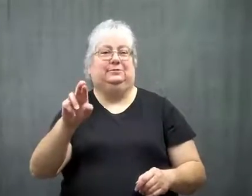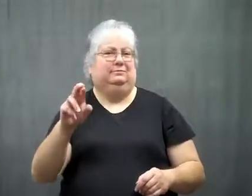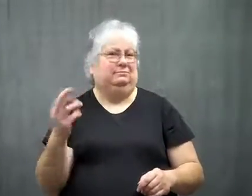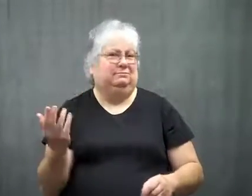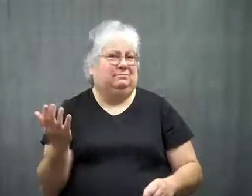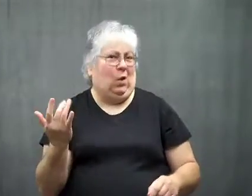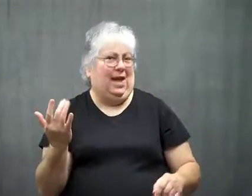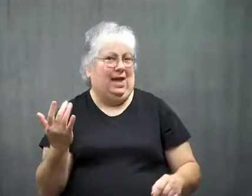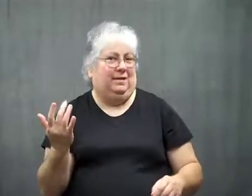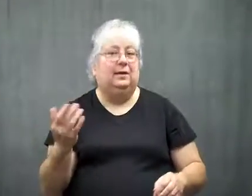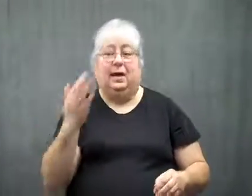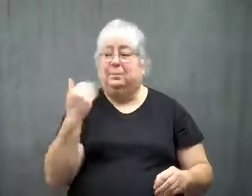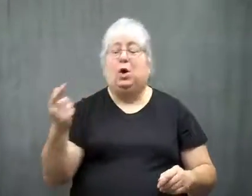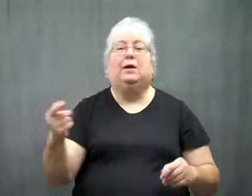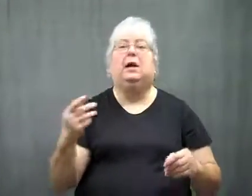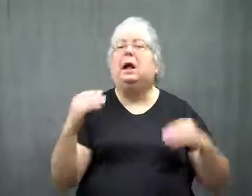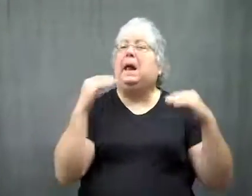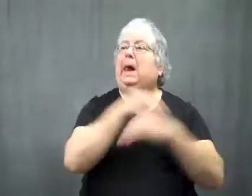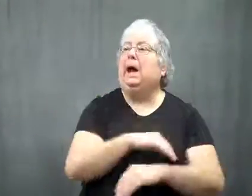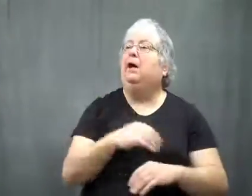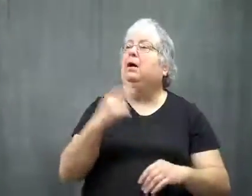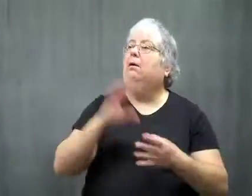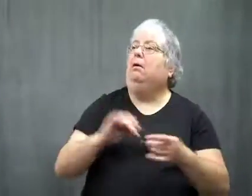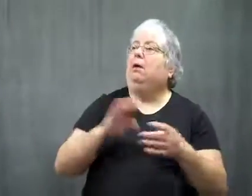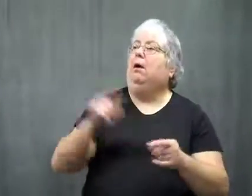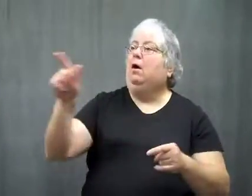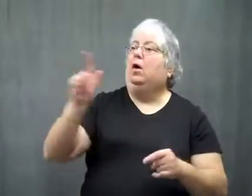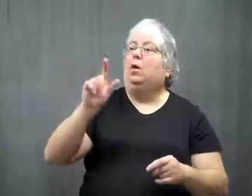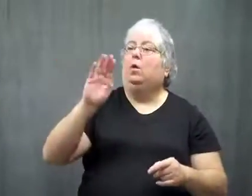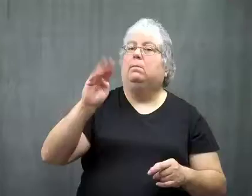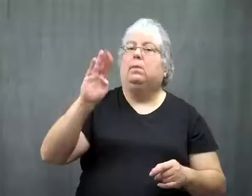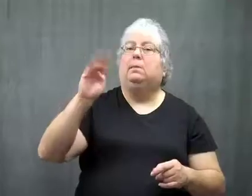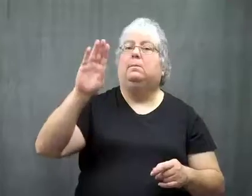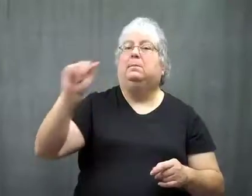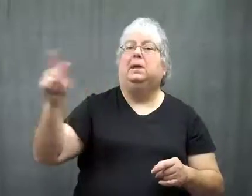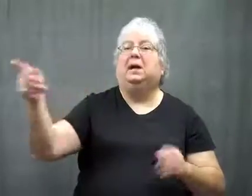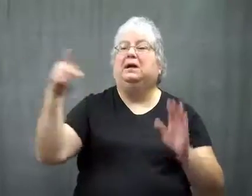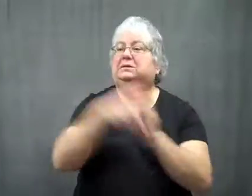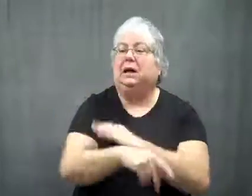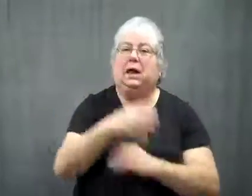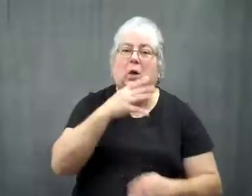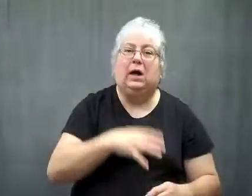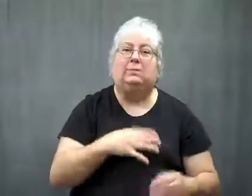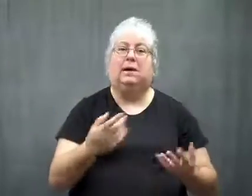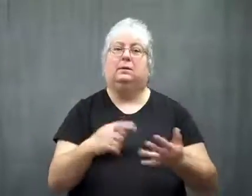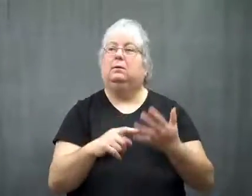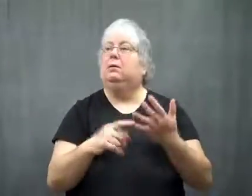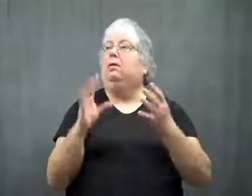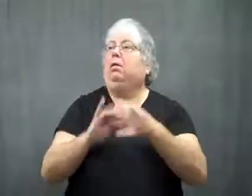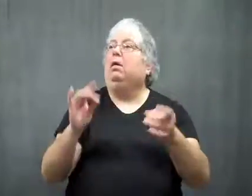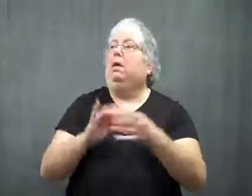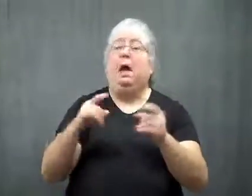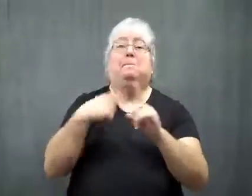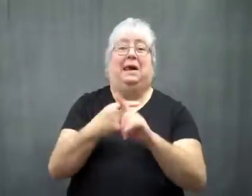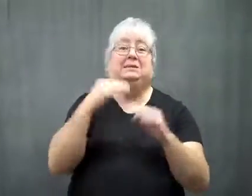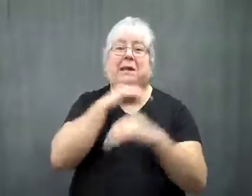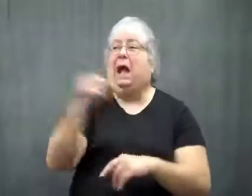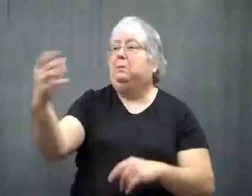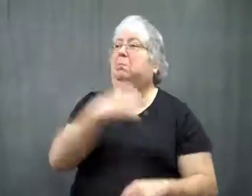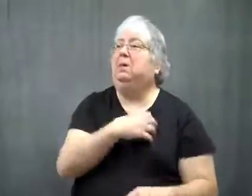She was accused of lying about Lumumba's involvement.